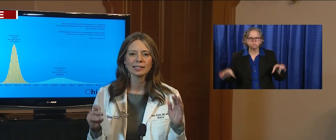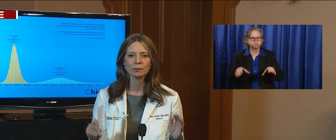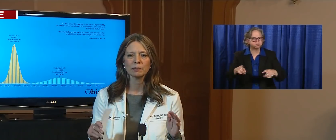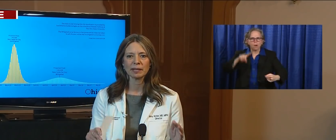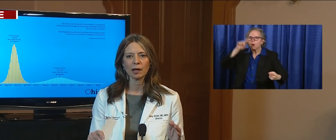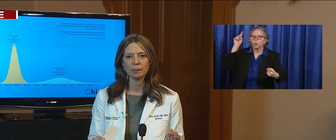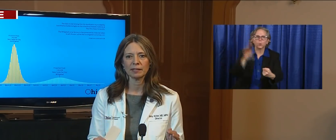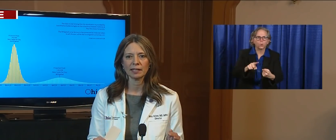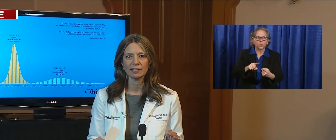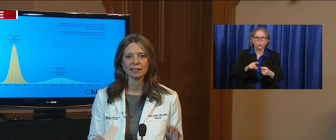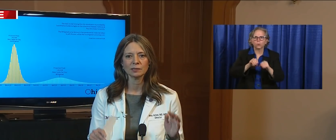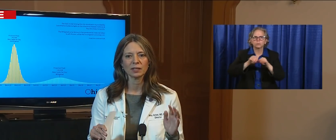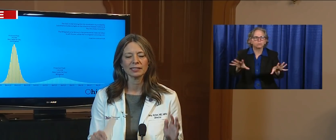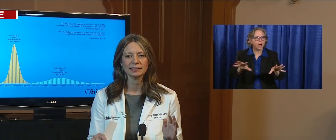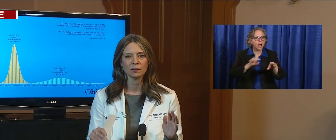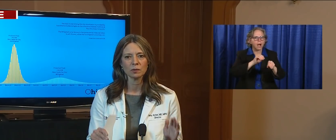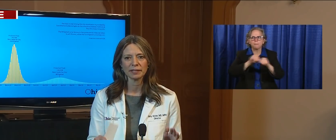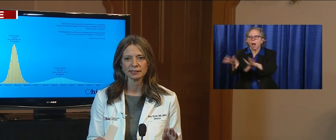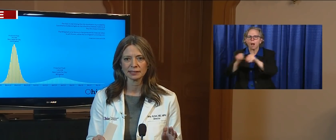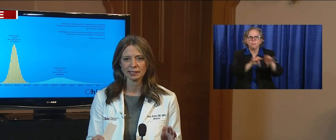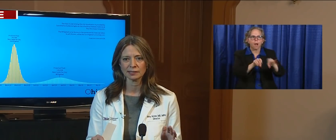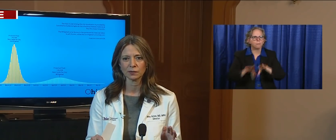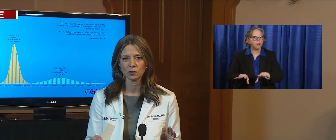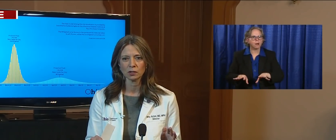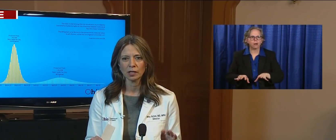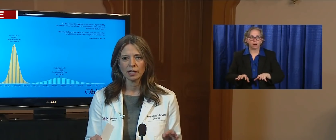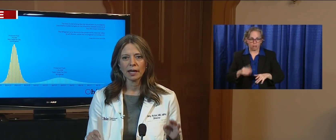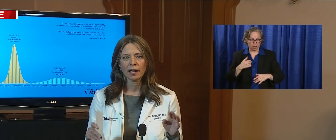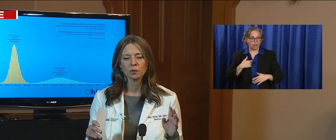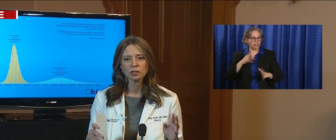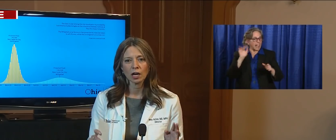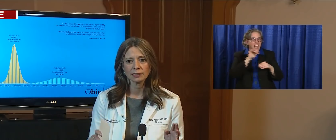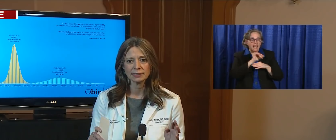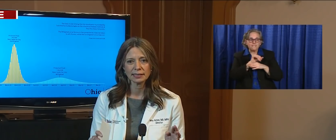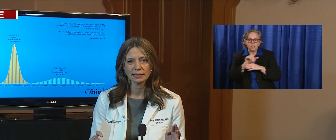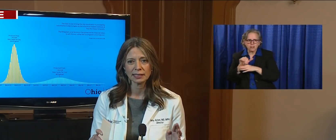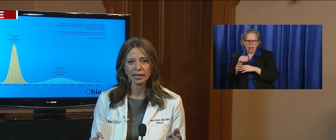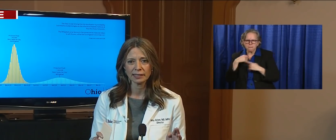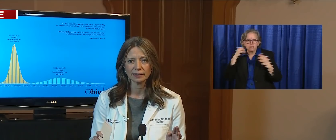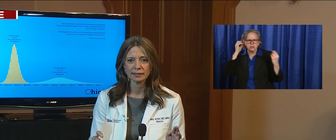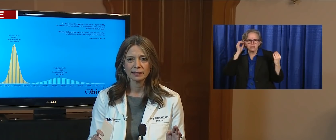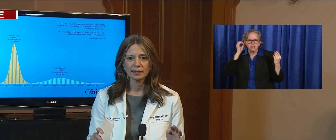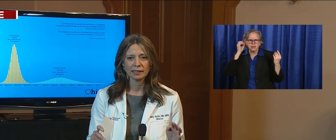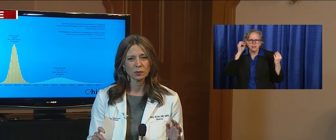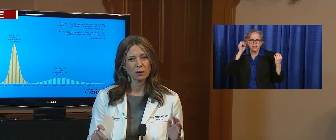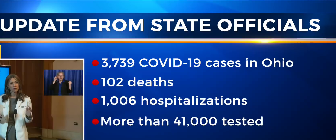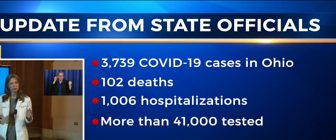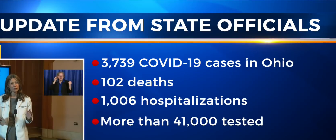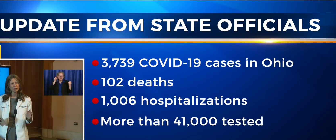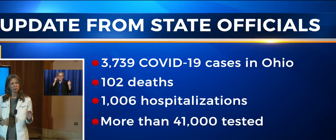WE WILL BE TALKING ABOUT THE FACT THAT YOU ARE BEING SUCCESSFUL IN OHIO.